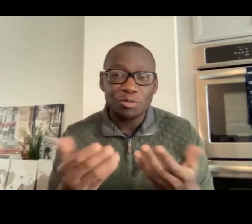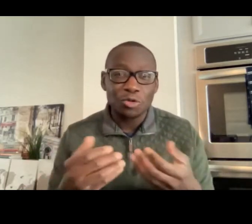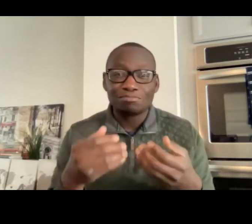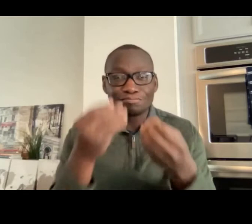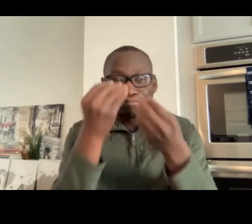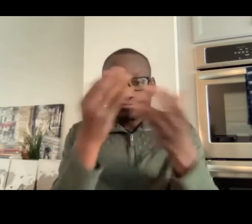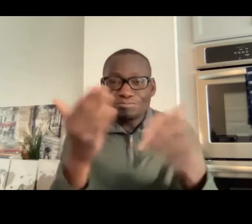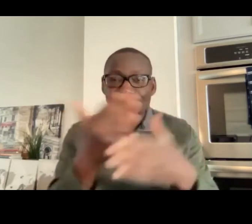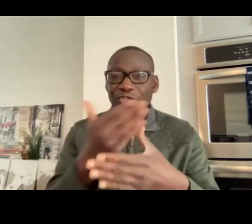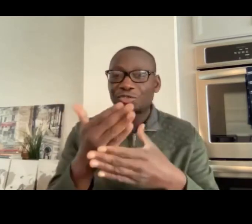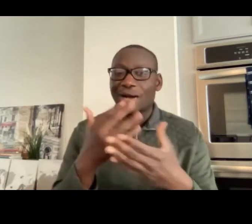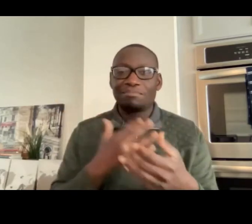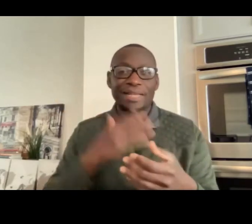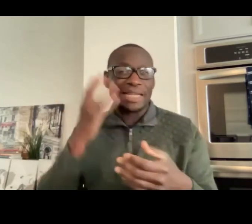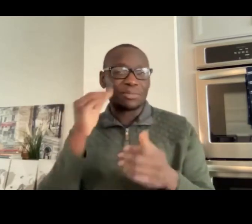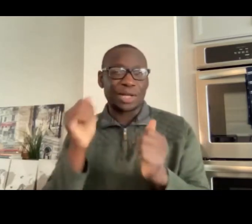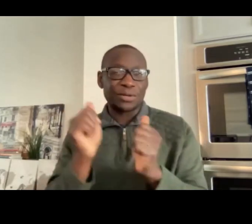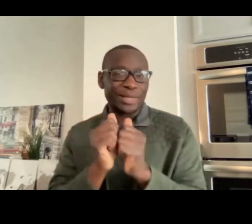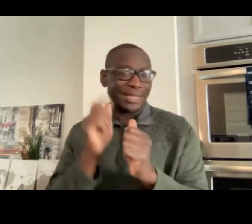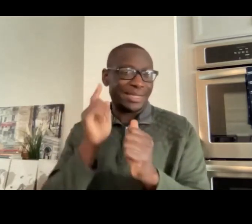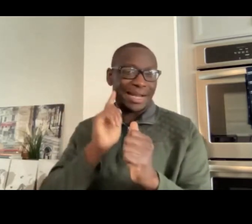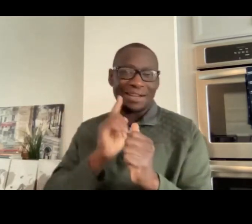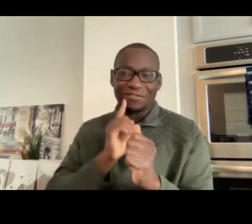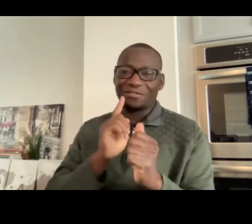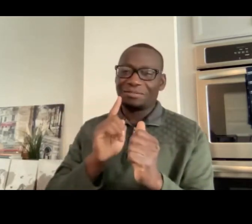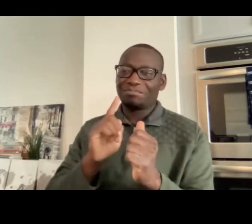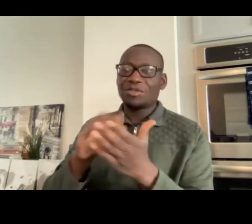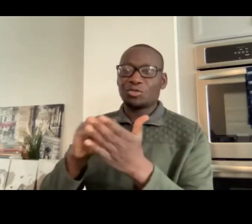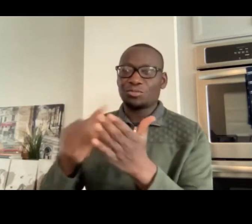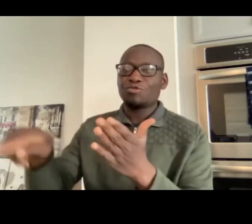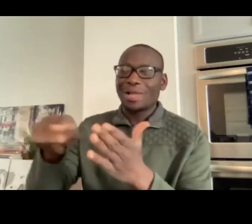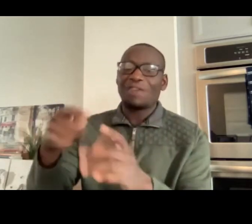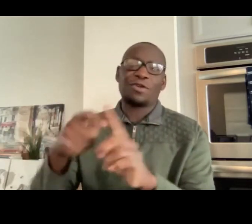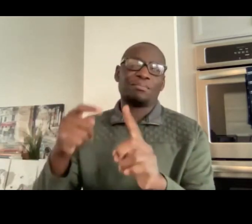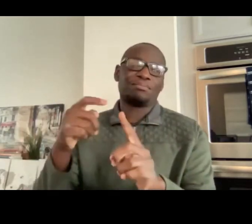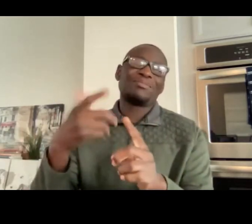So once again, thank you for having me here and I'm really happy to share may experience